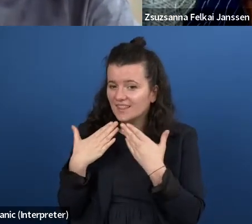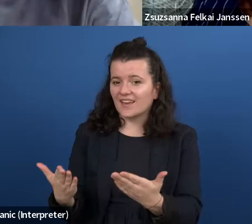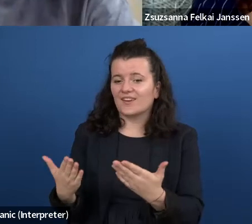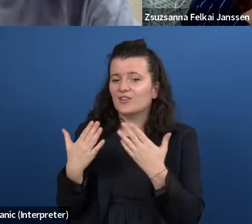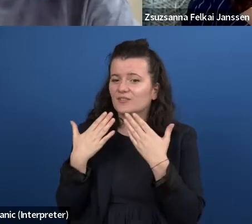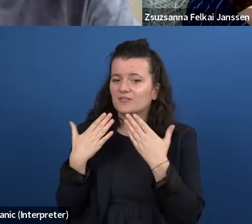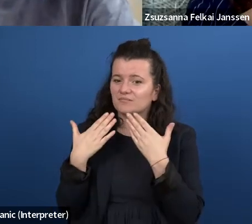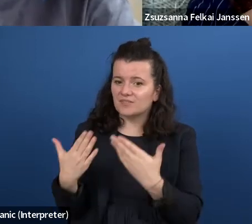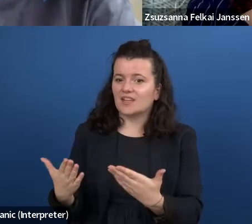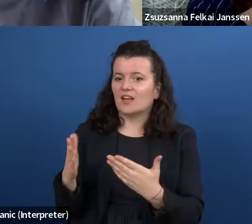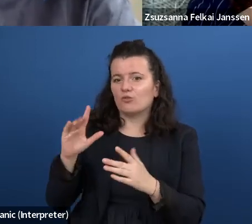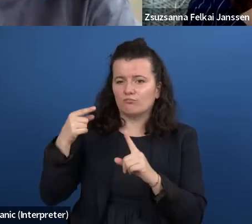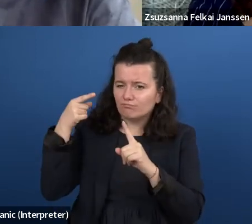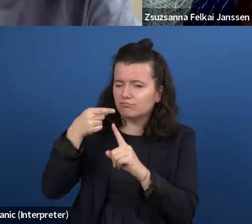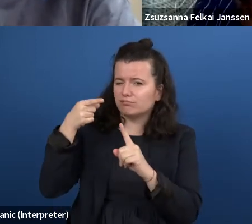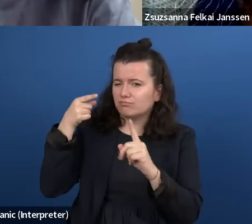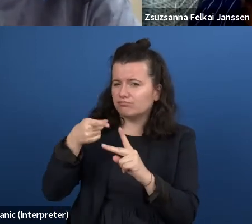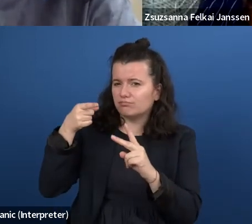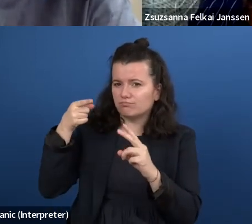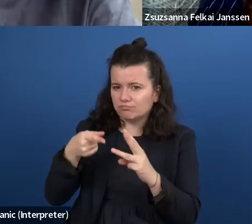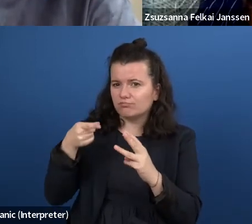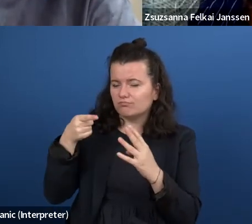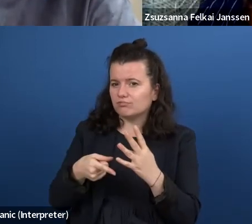We'll of course take part in the public consultation